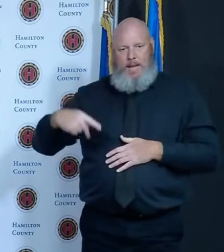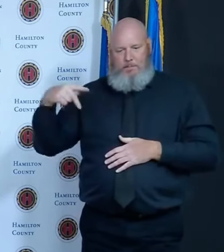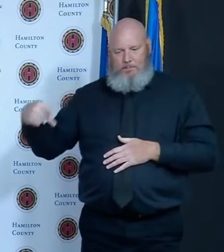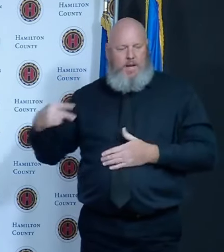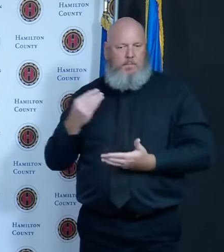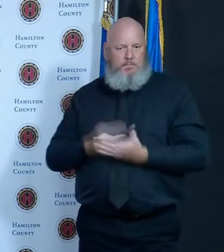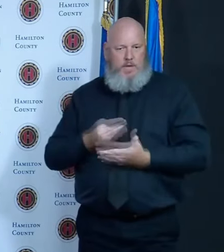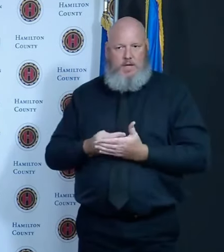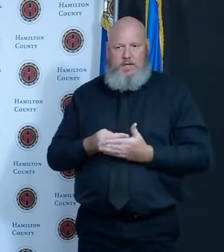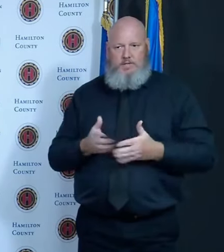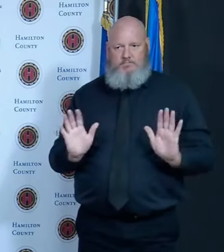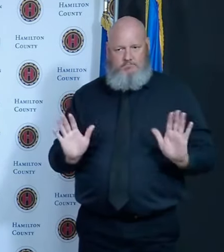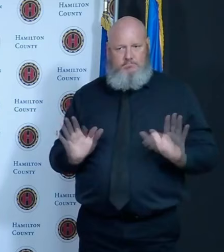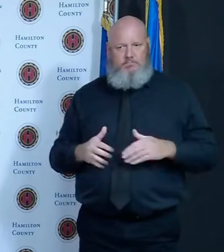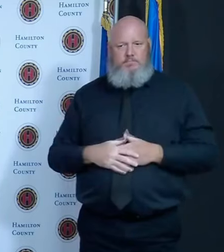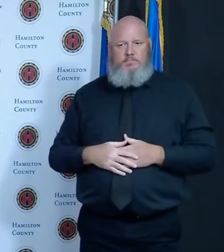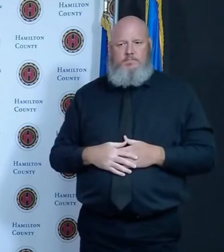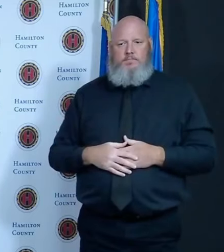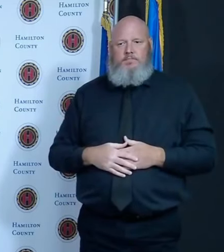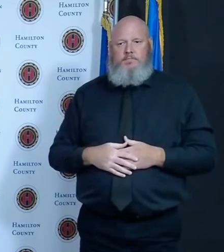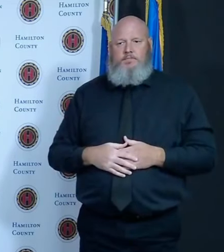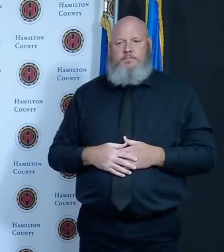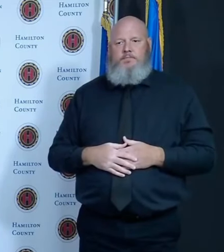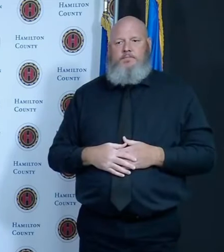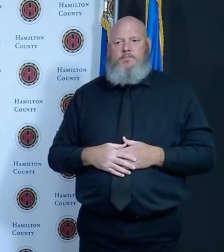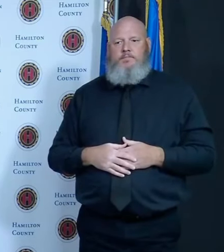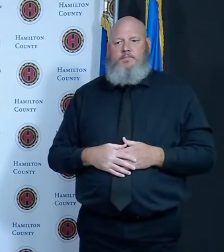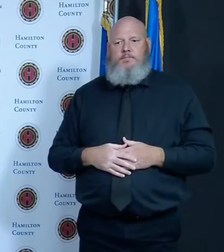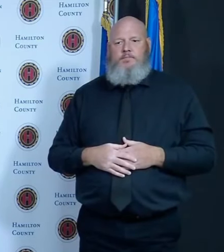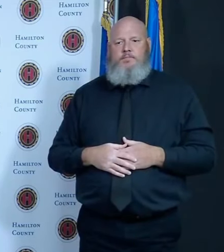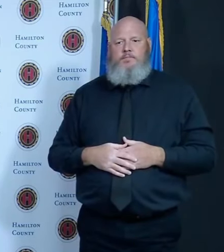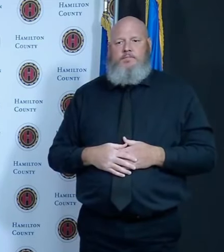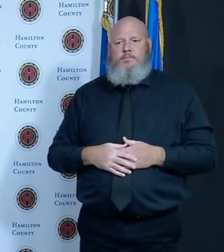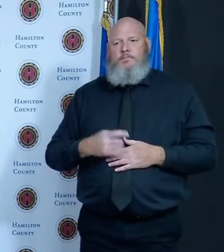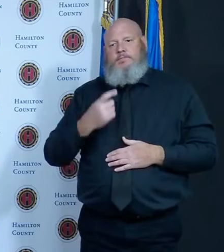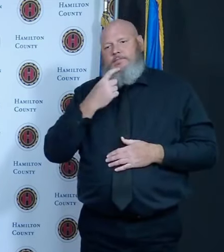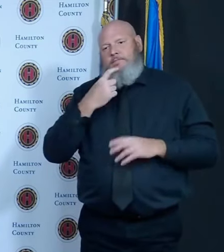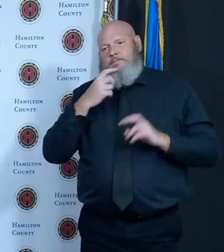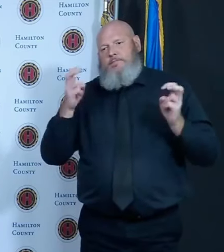is what a responsible return looks like have they reached any kind of initial